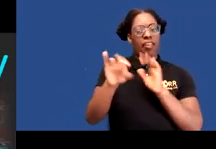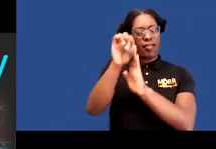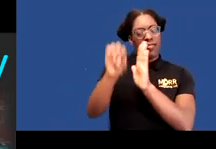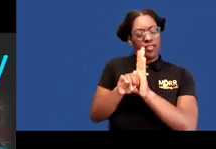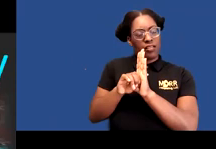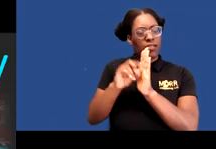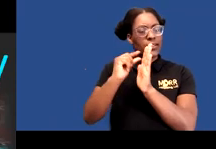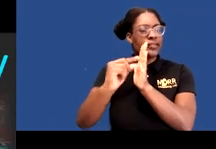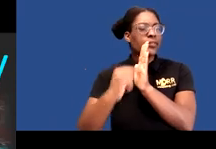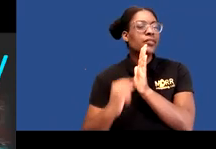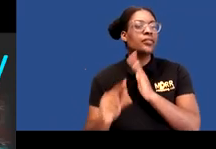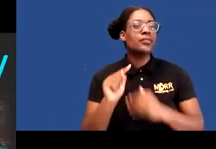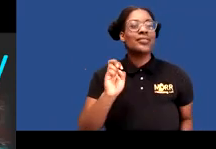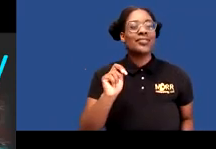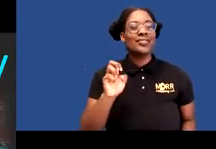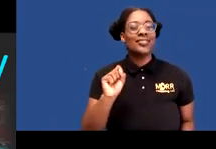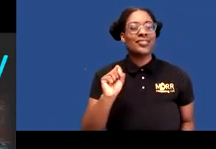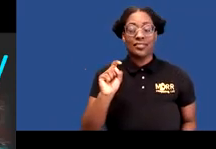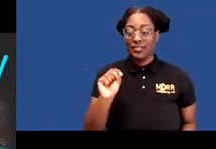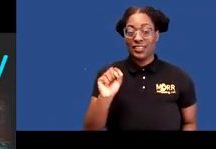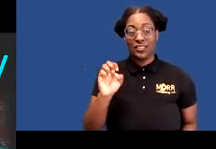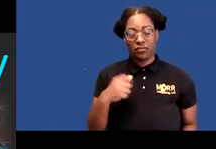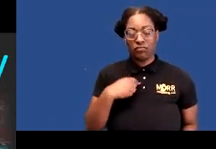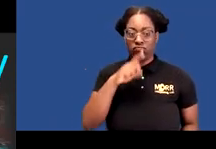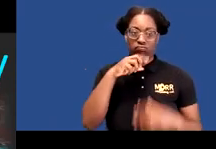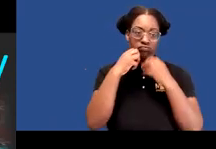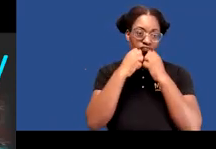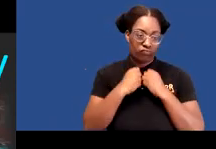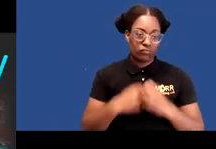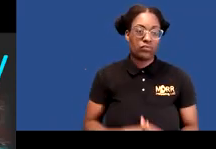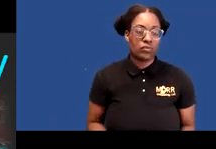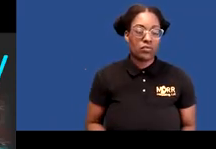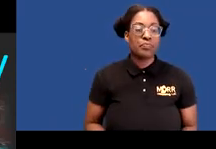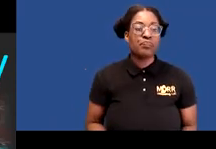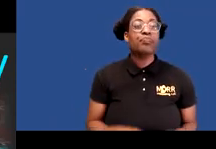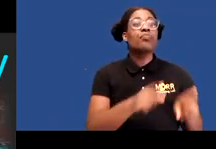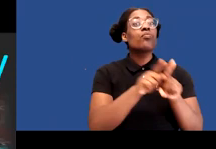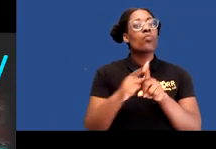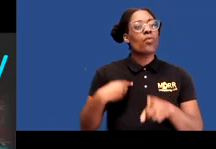But I do believe that it has great potential for application